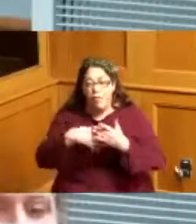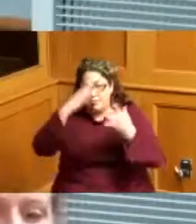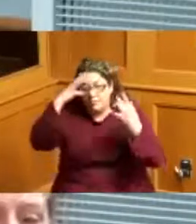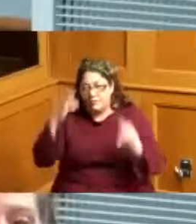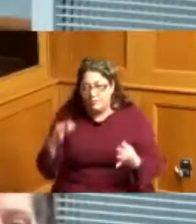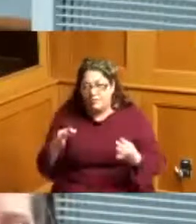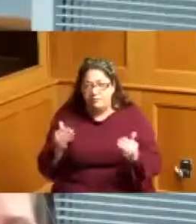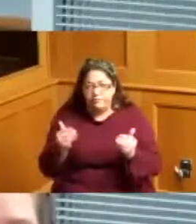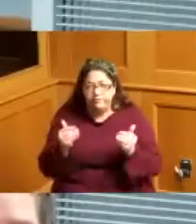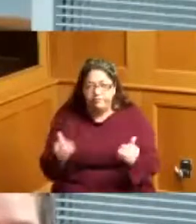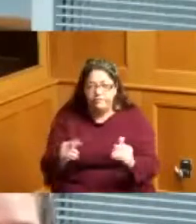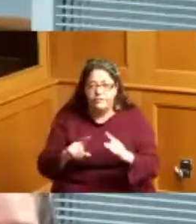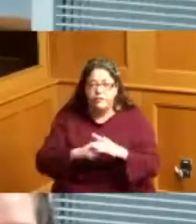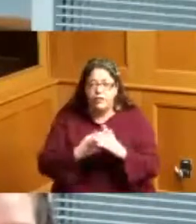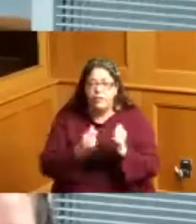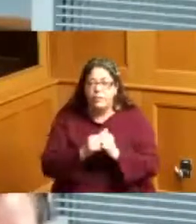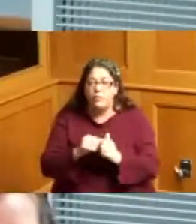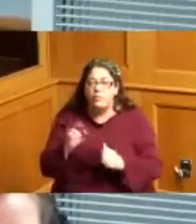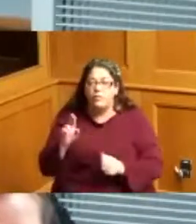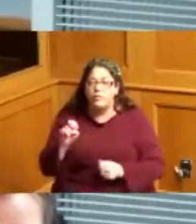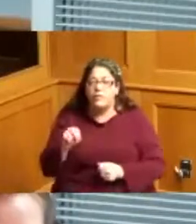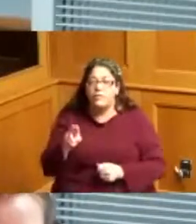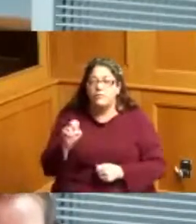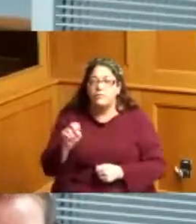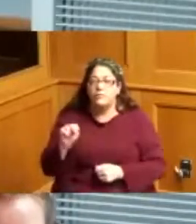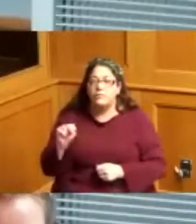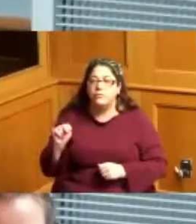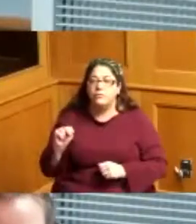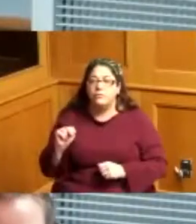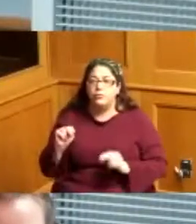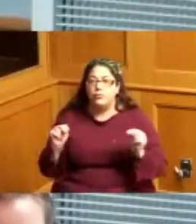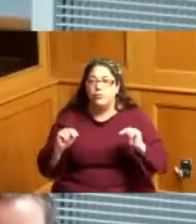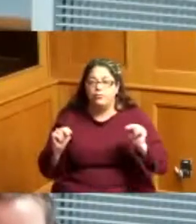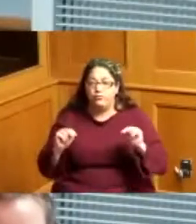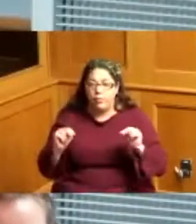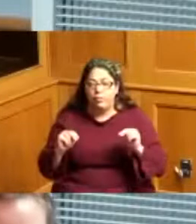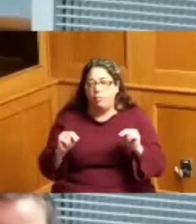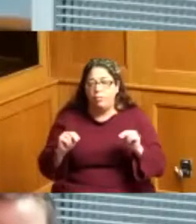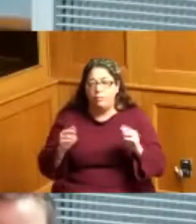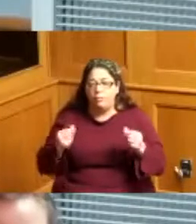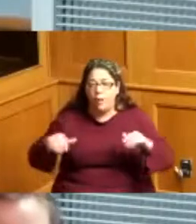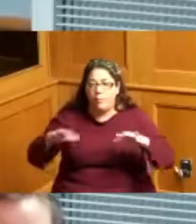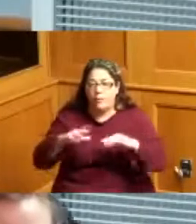start with revenue neutral and to see what that looks like and how things would be broken out